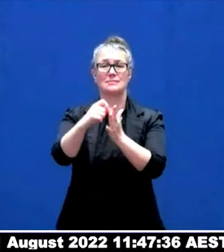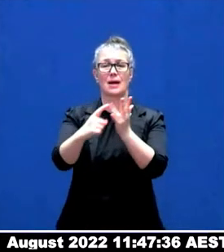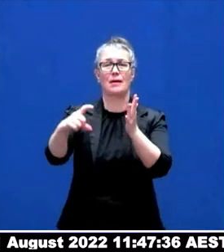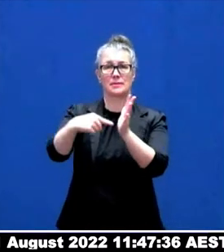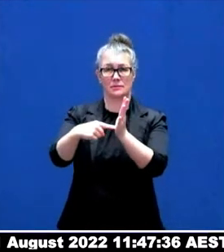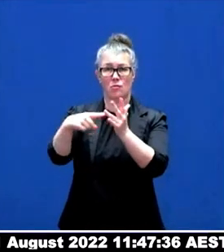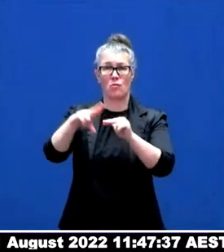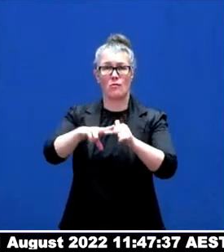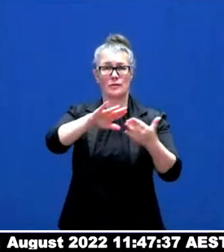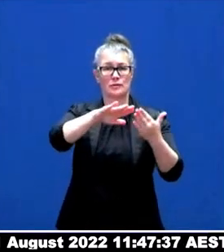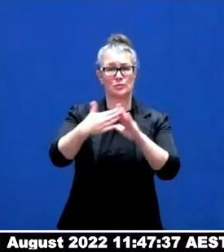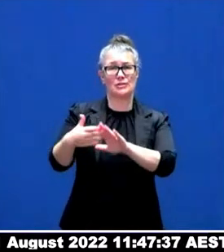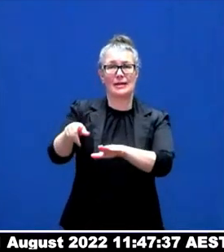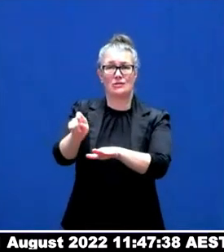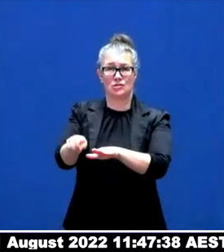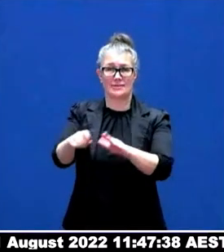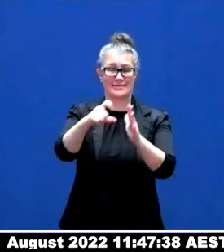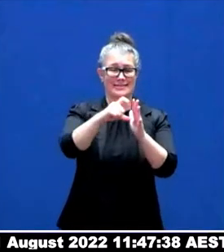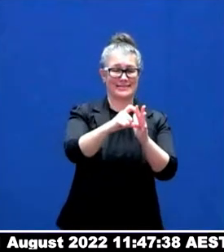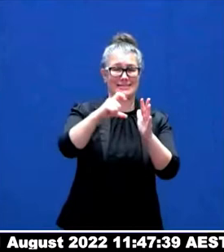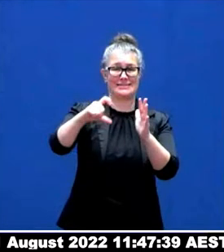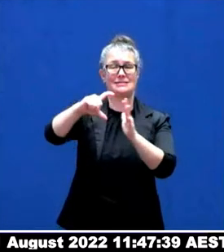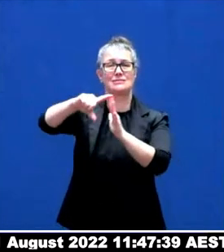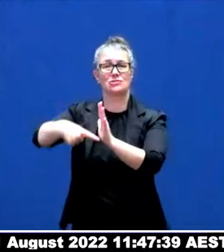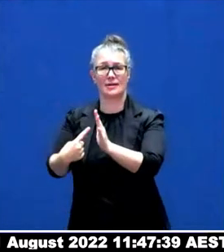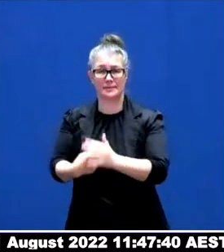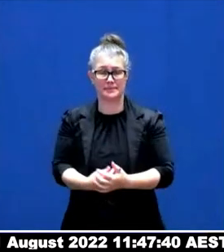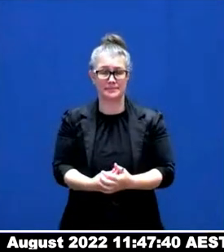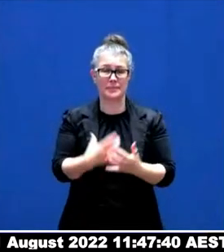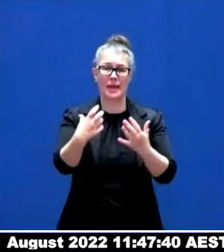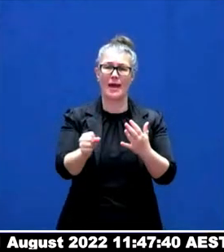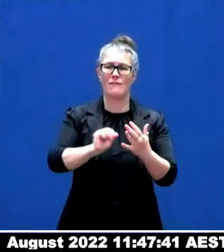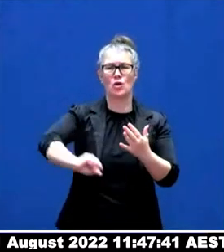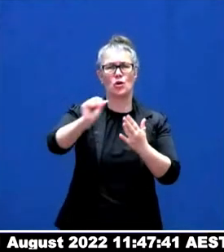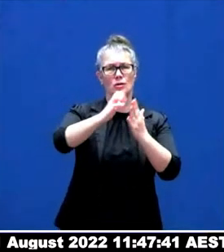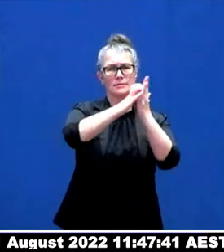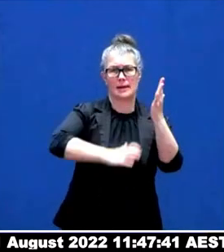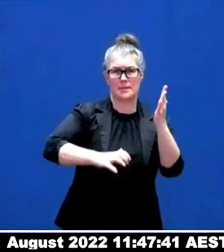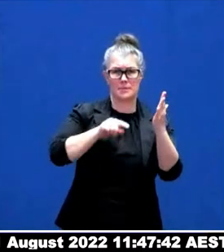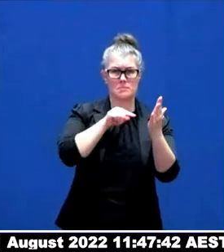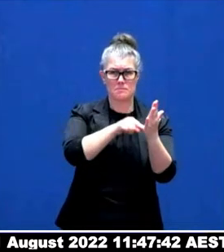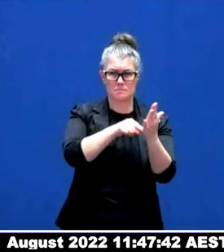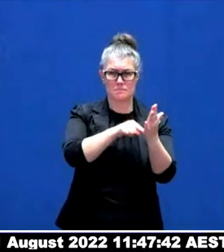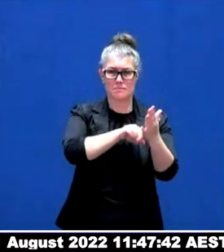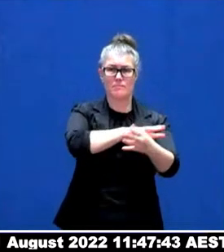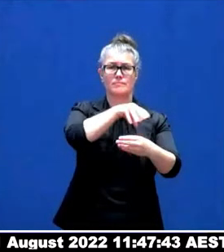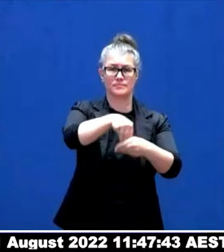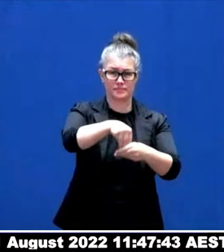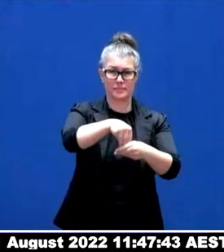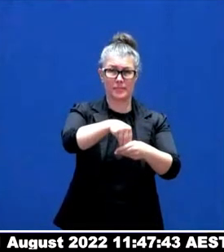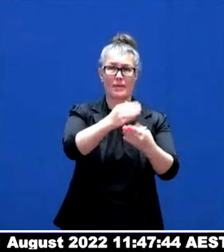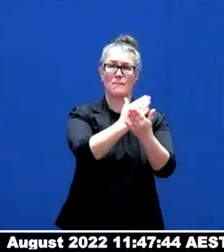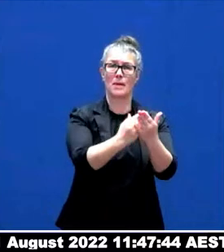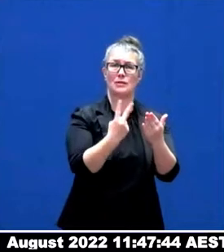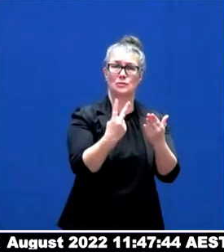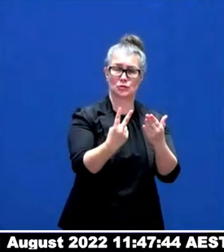There's a copy of her statement in the Hearing Bundle which is part two, volume one,